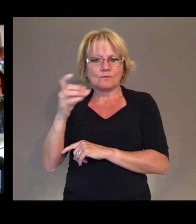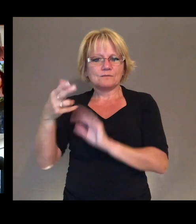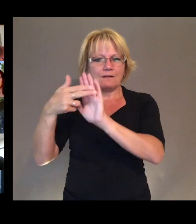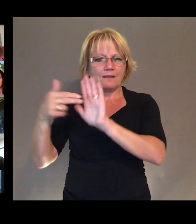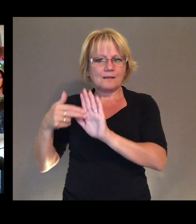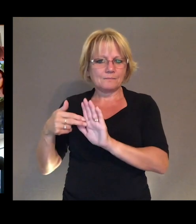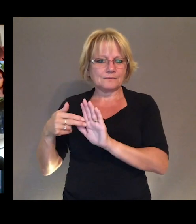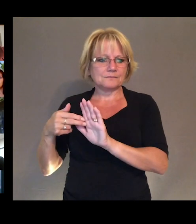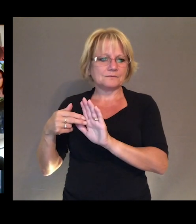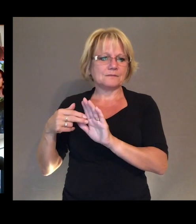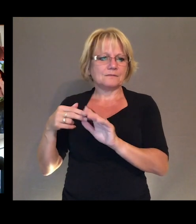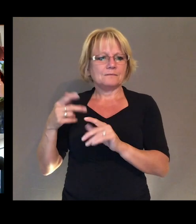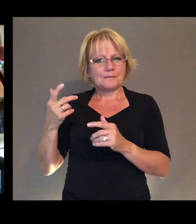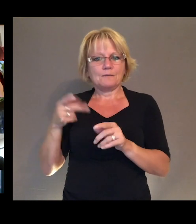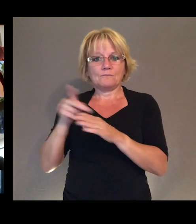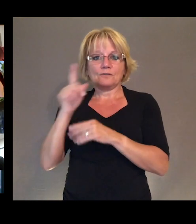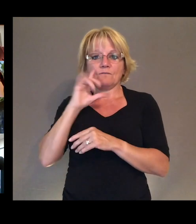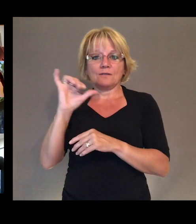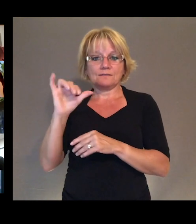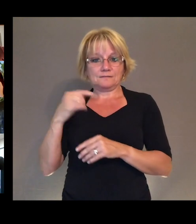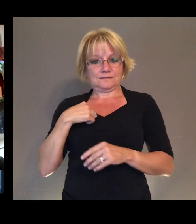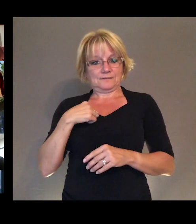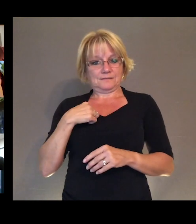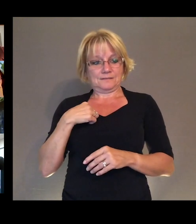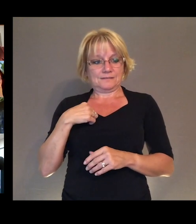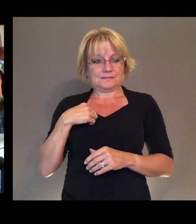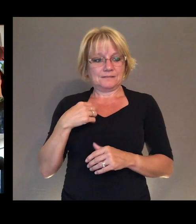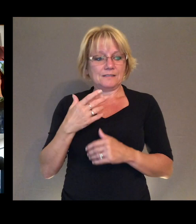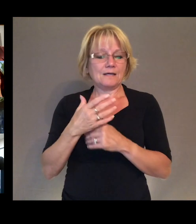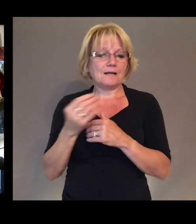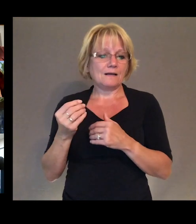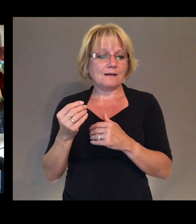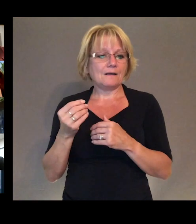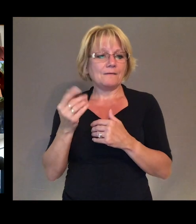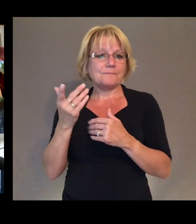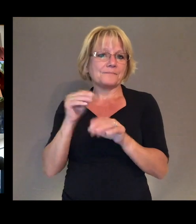So people like me, a school psych, a counselor, we all get together on a team.